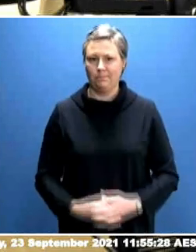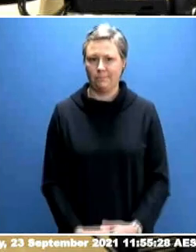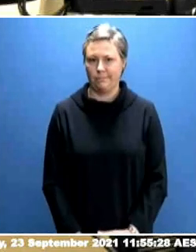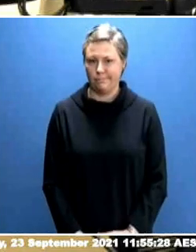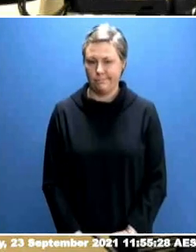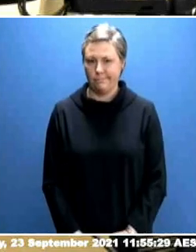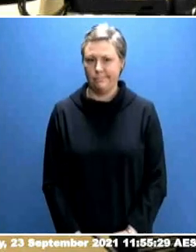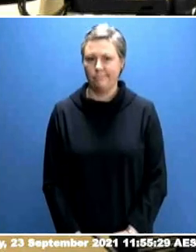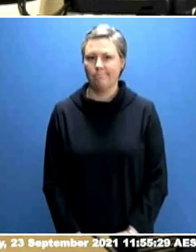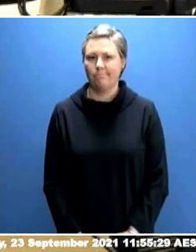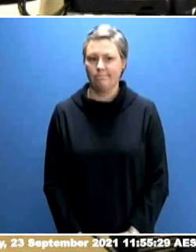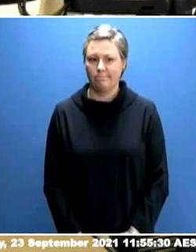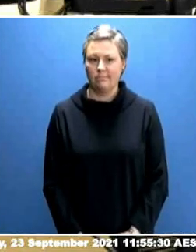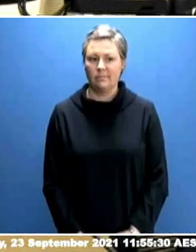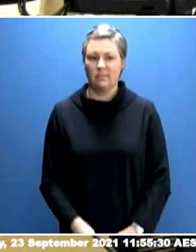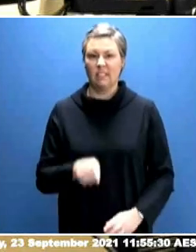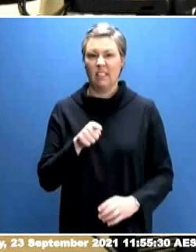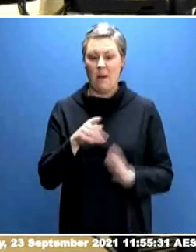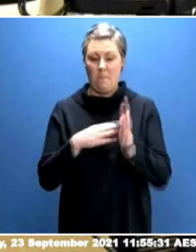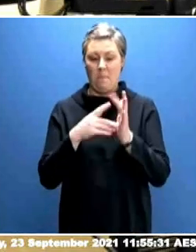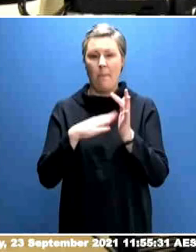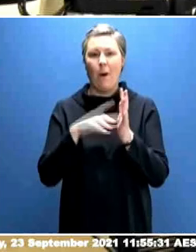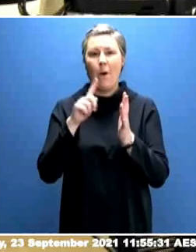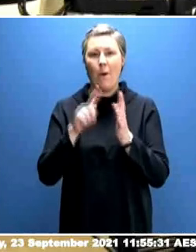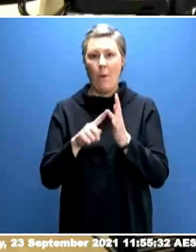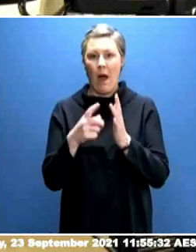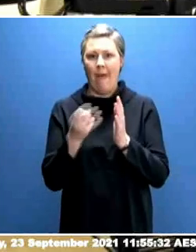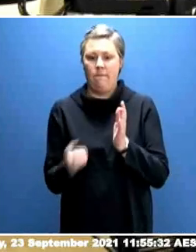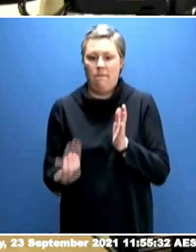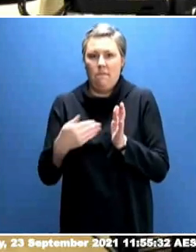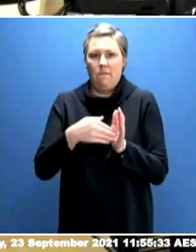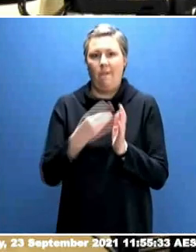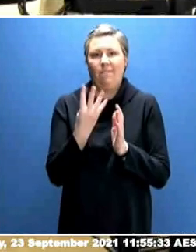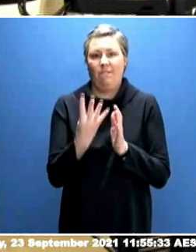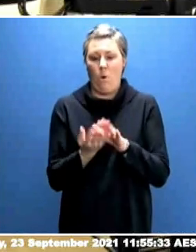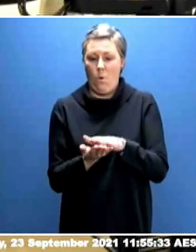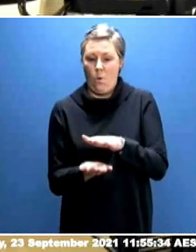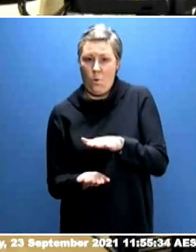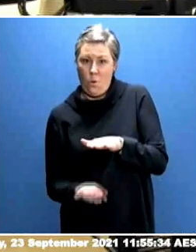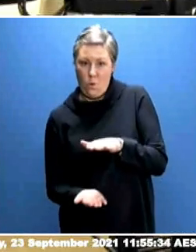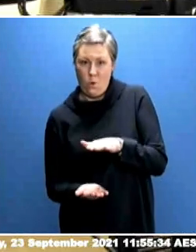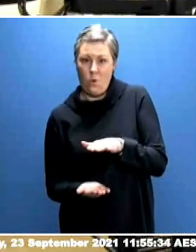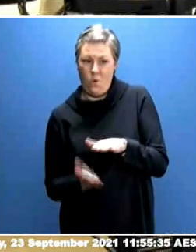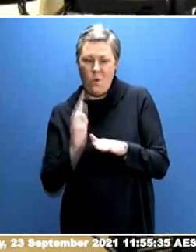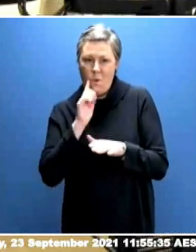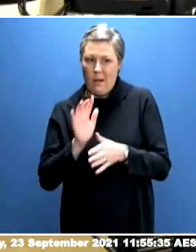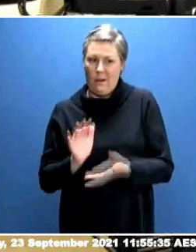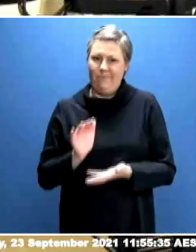There are four documents that accompany the Memorandum, which are in Tender Bundle Part C, Tabs 97 to 100.